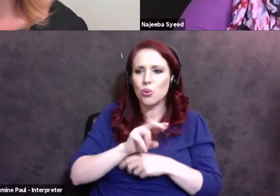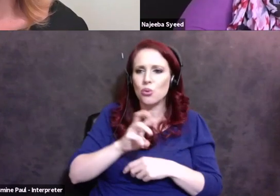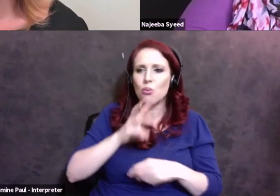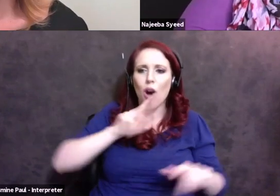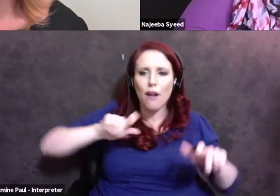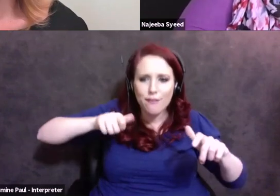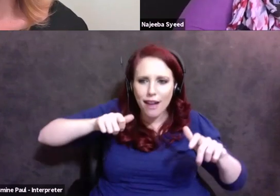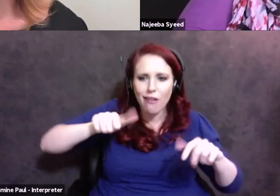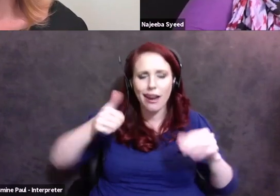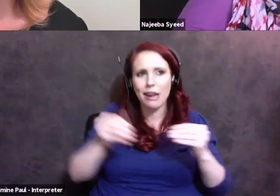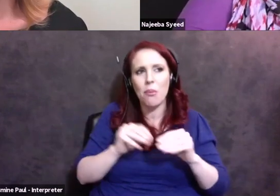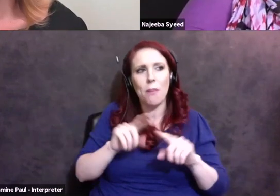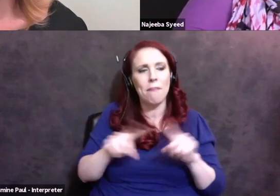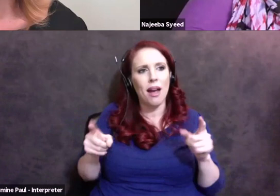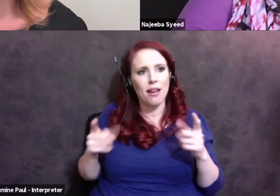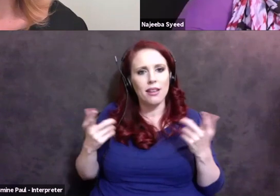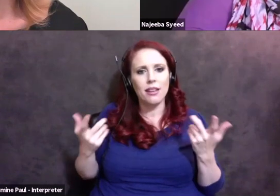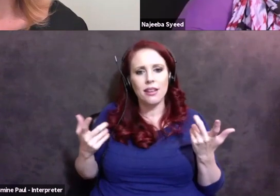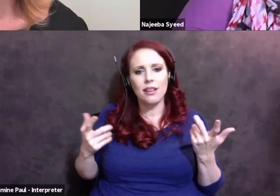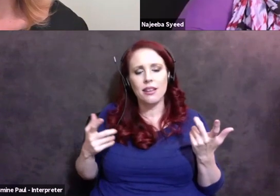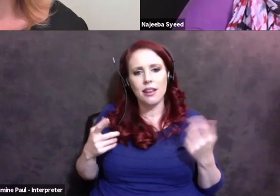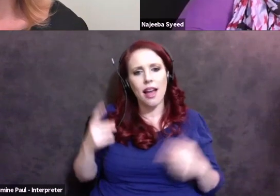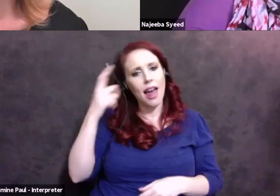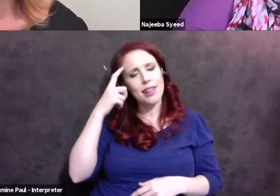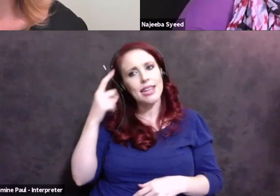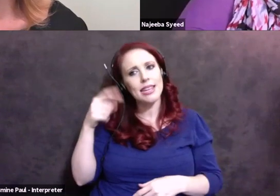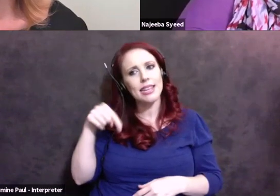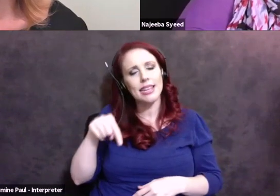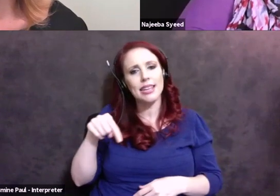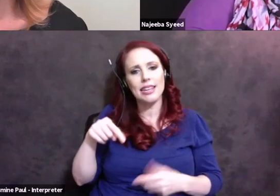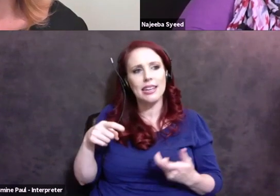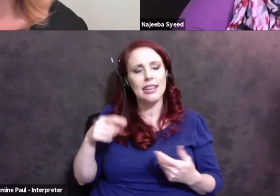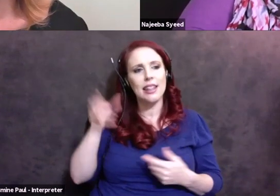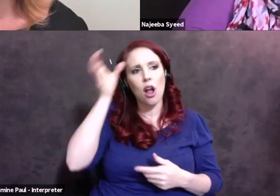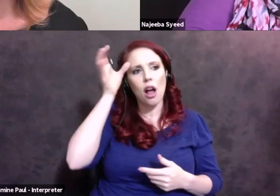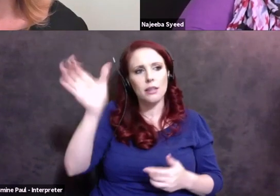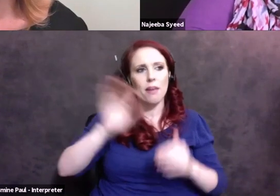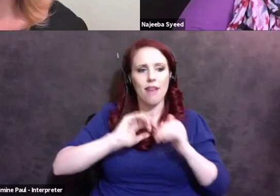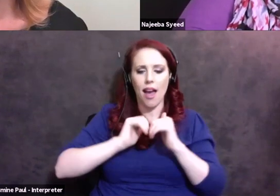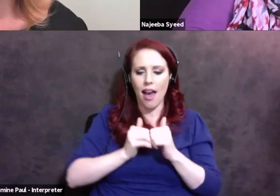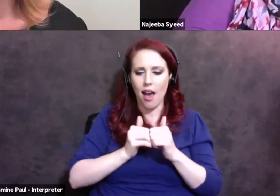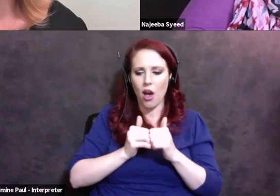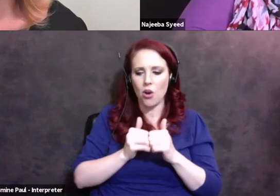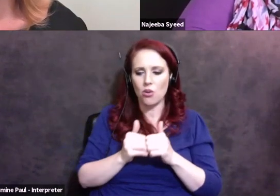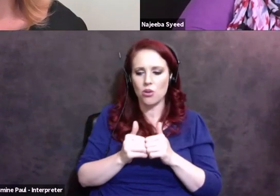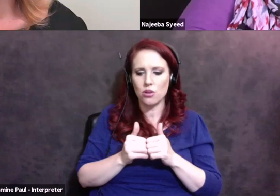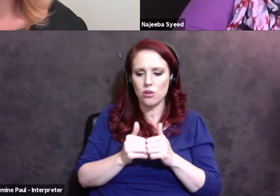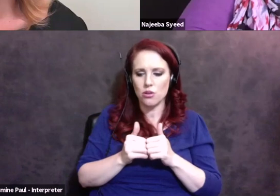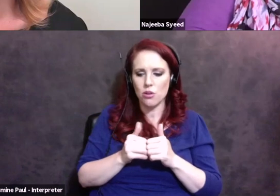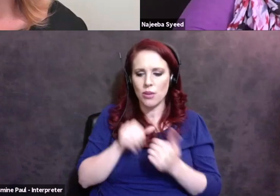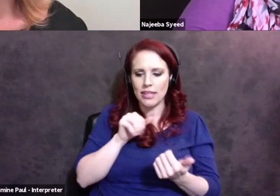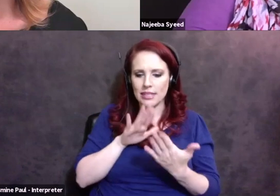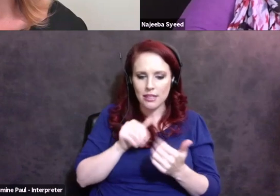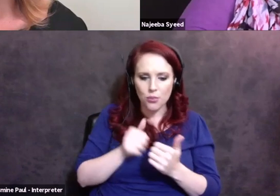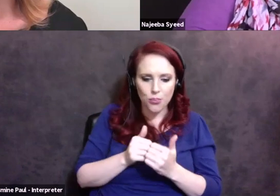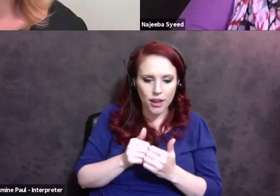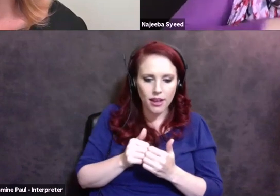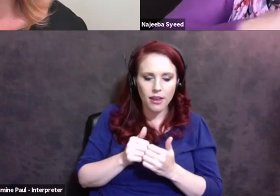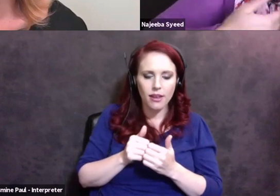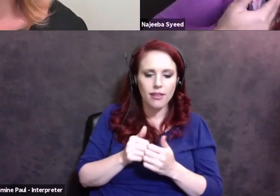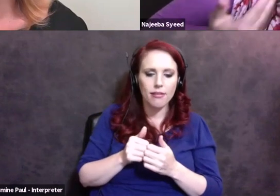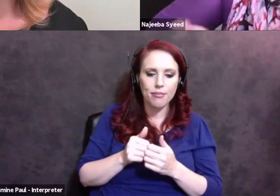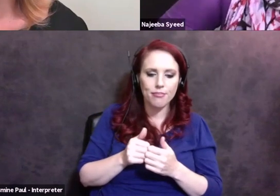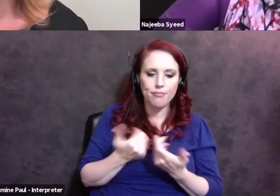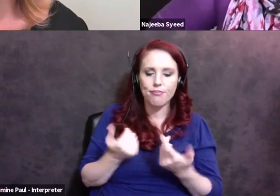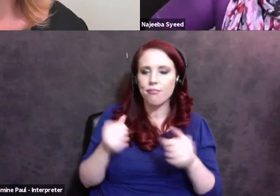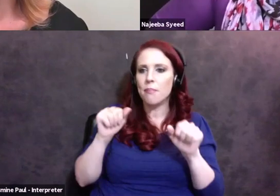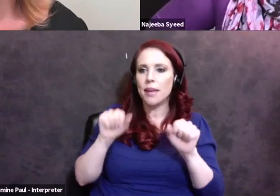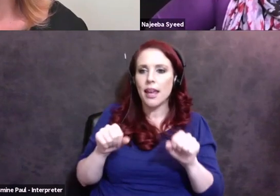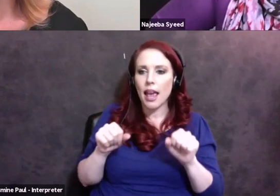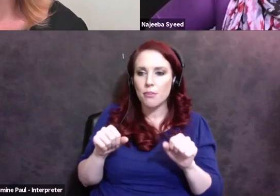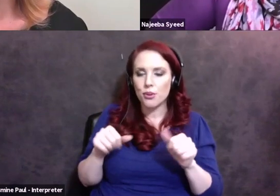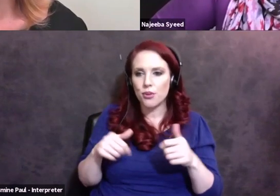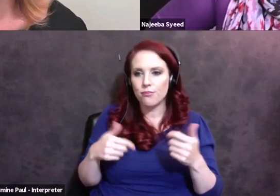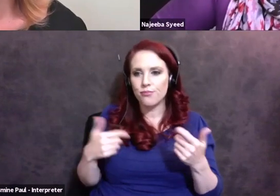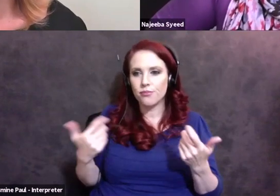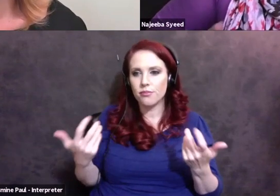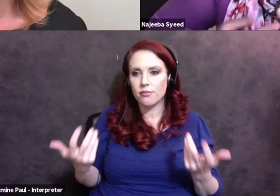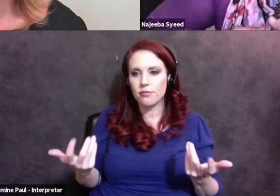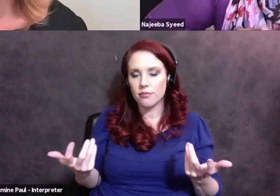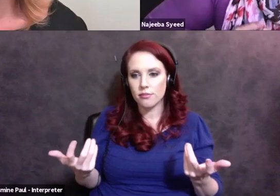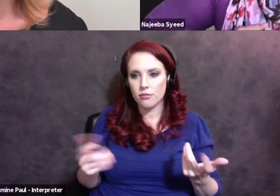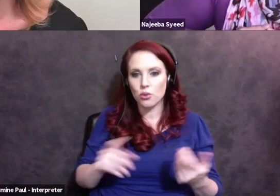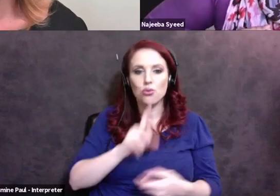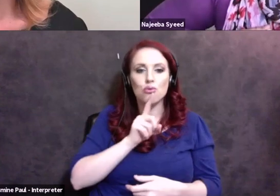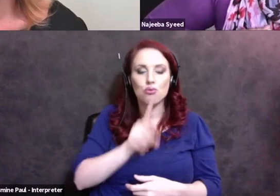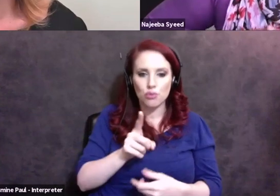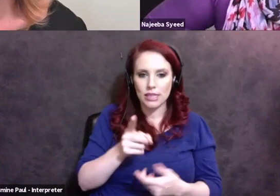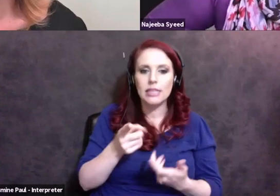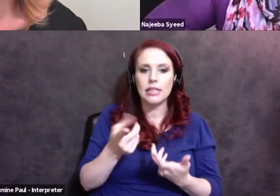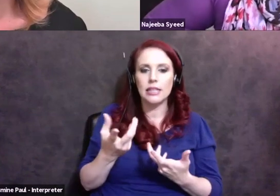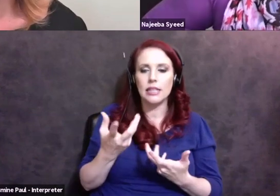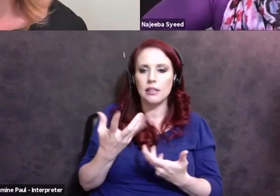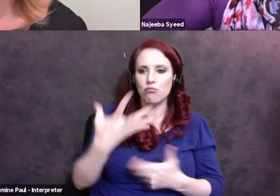but you know, I think this idea of how do we deal with being able to have embodied solidarity